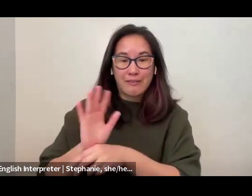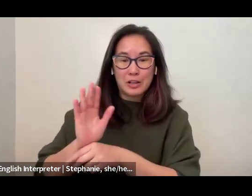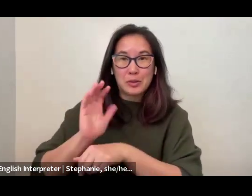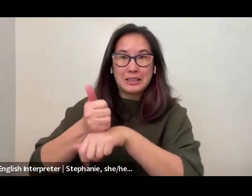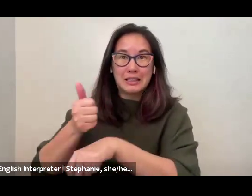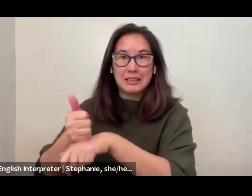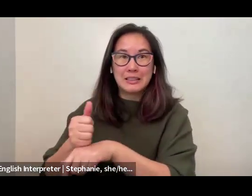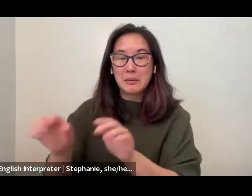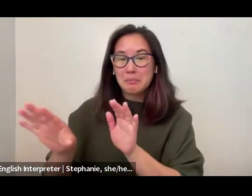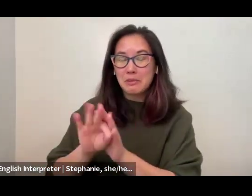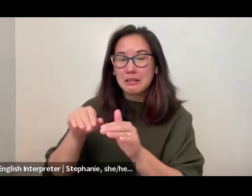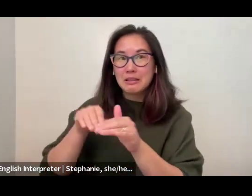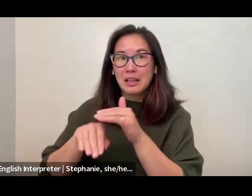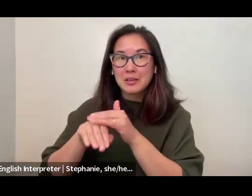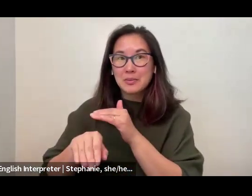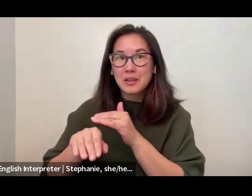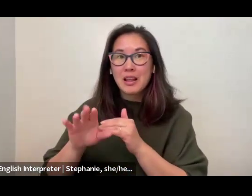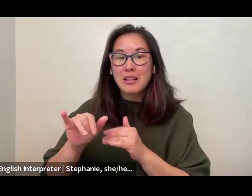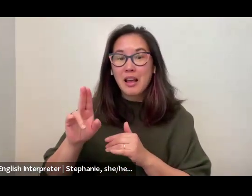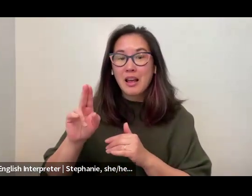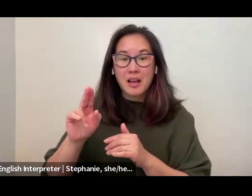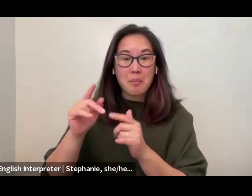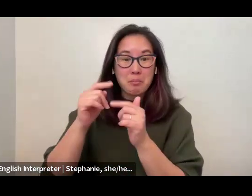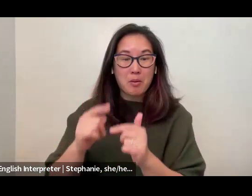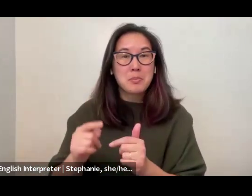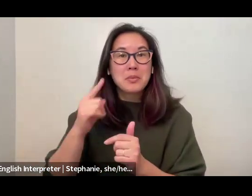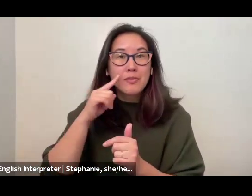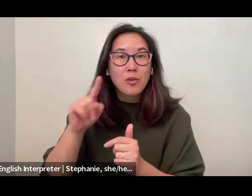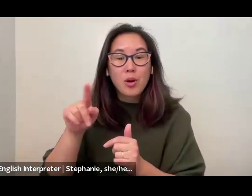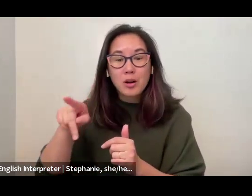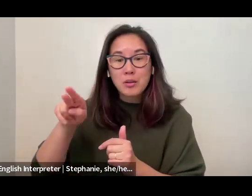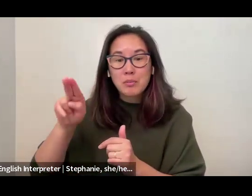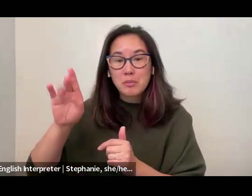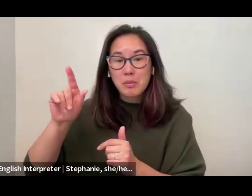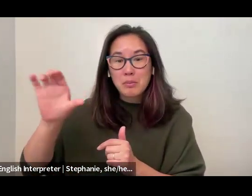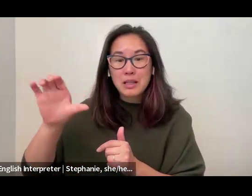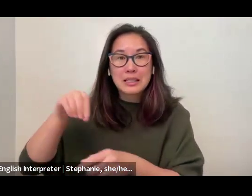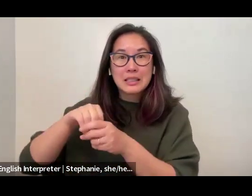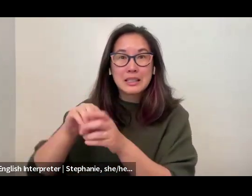and then unclick the boxes for public and meeting chat has been received.